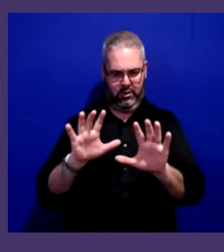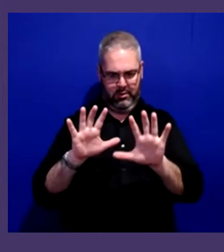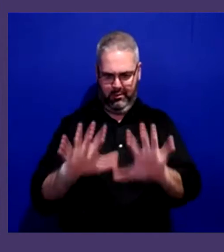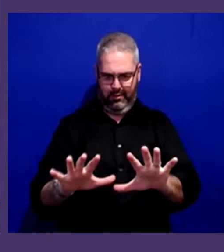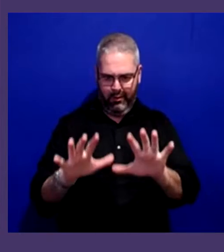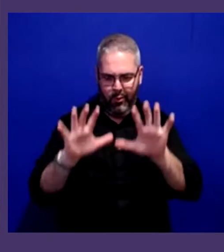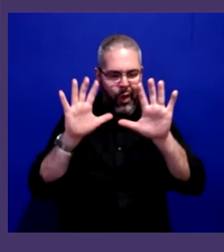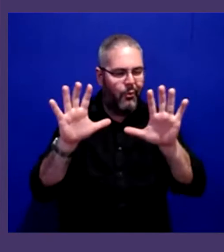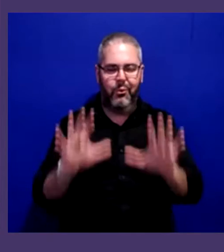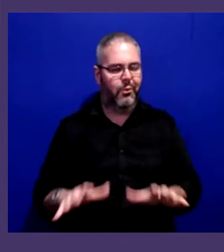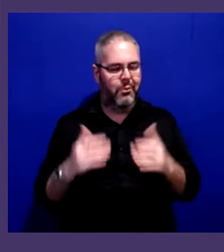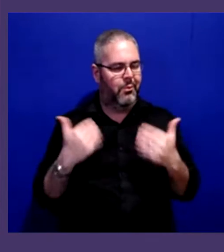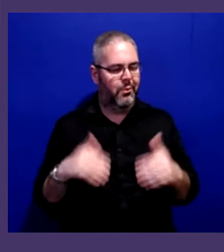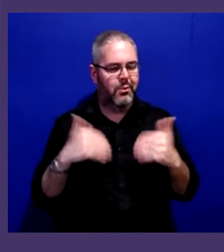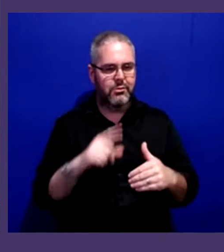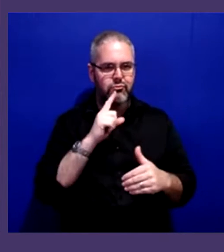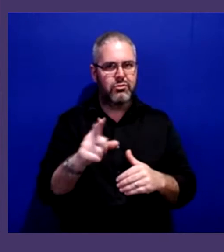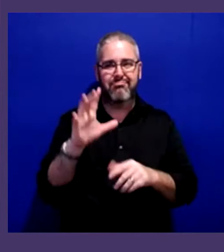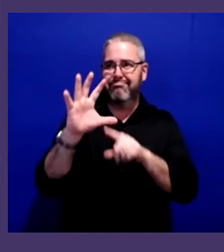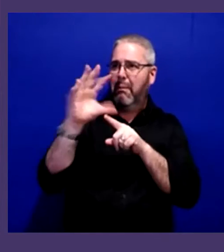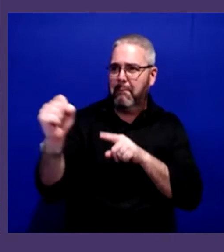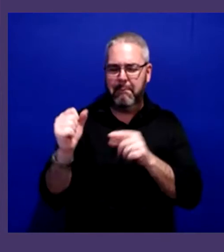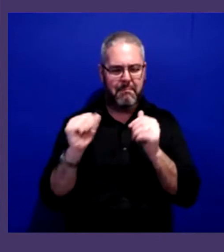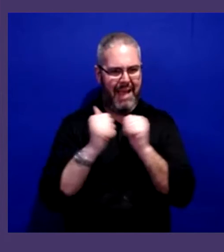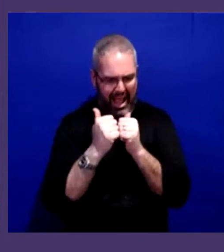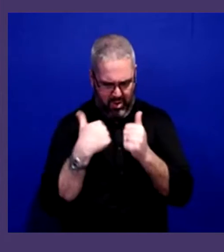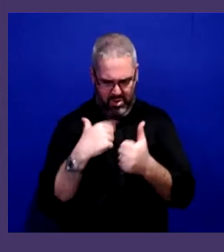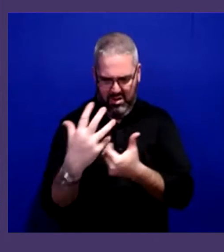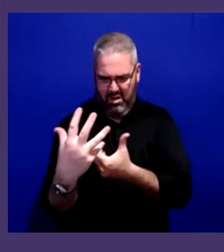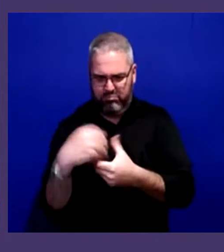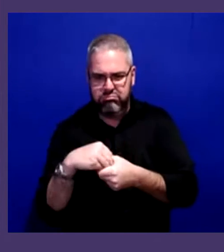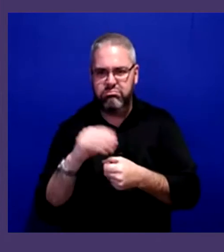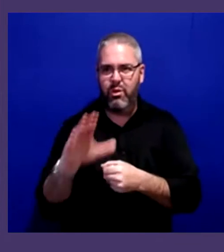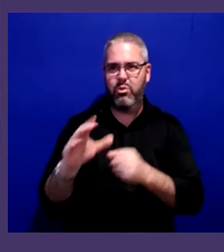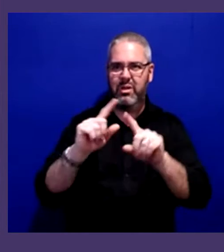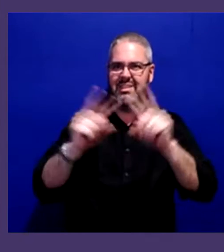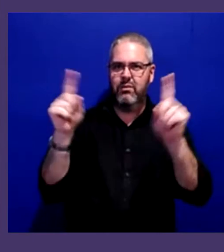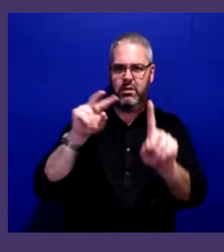It's really how do you harness that difference in perspective and difference in thought?